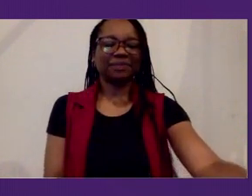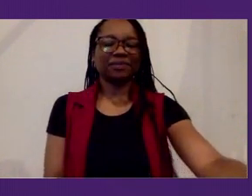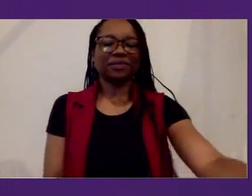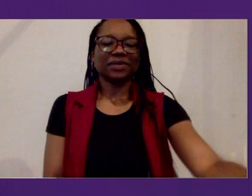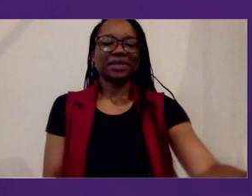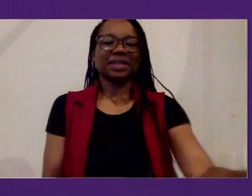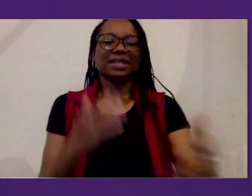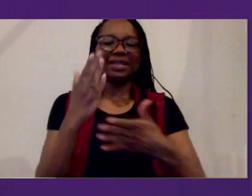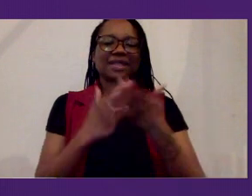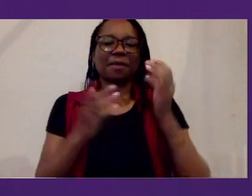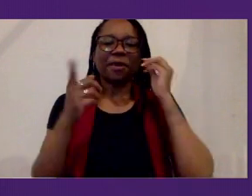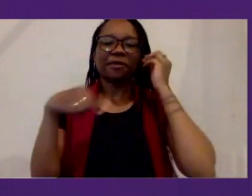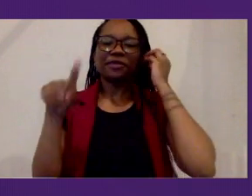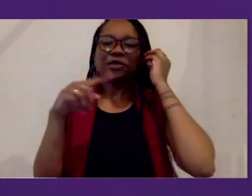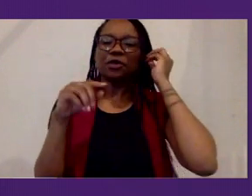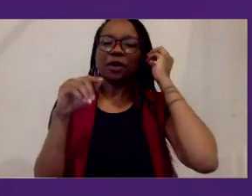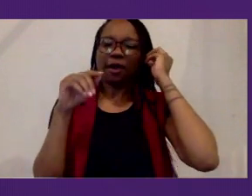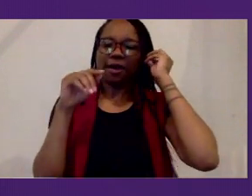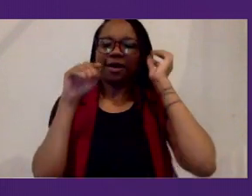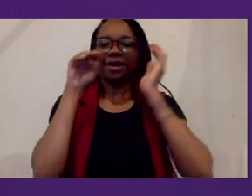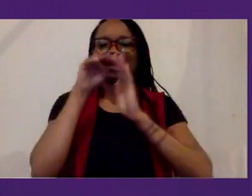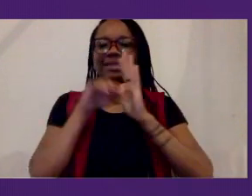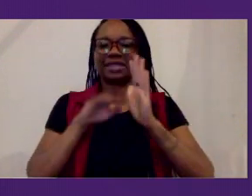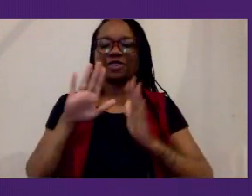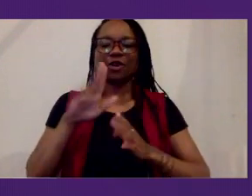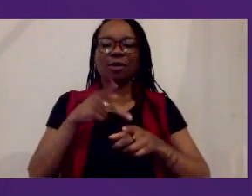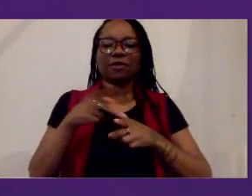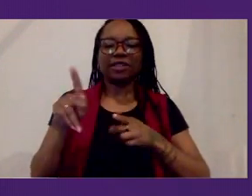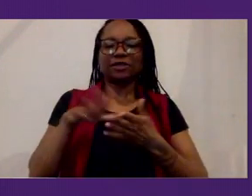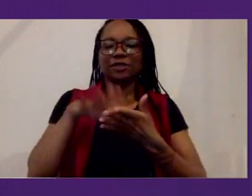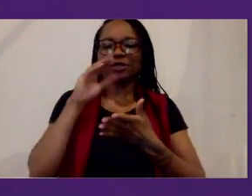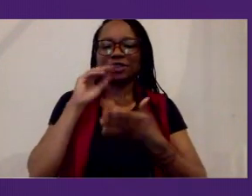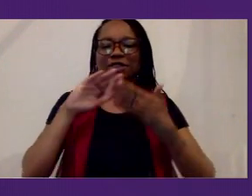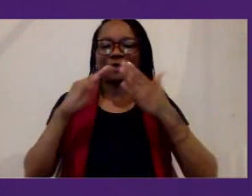professional learning community, your buddies. I love it so much. It's awesome.